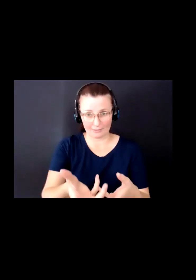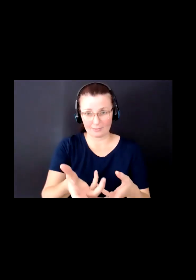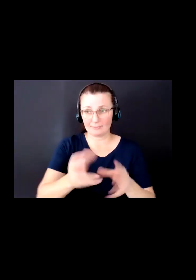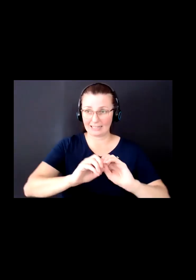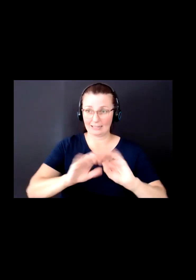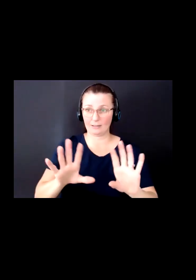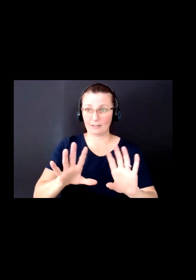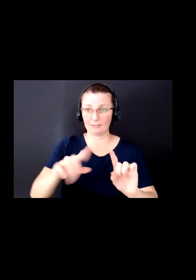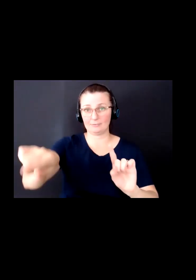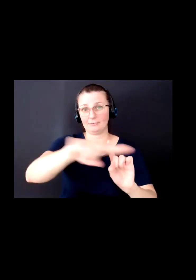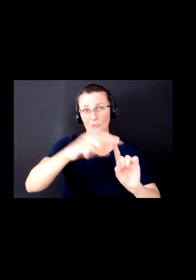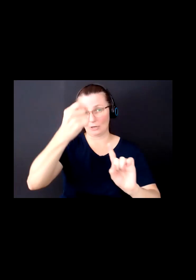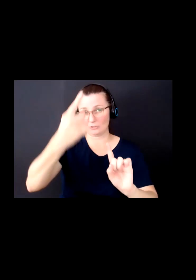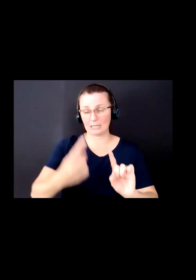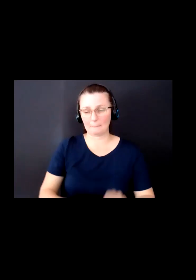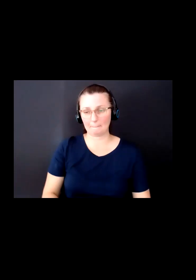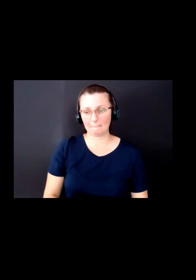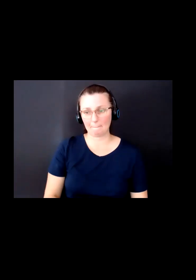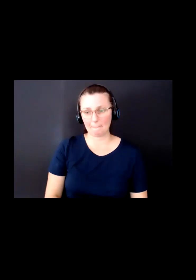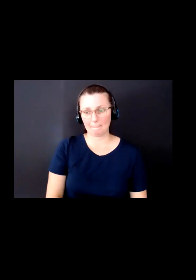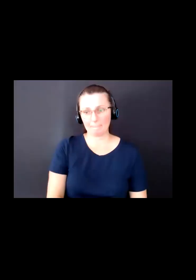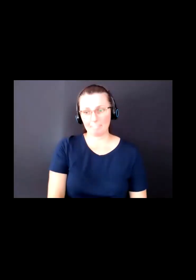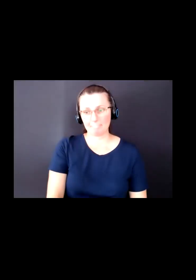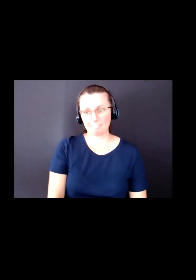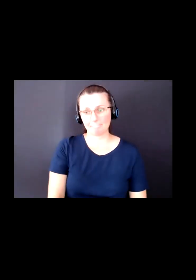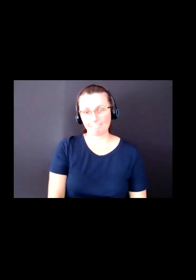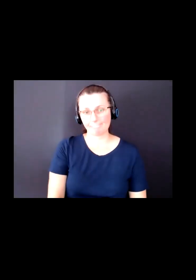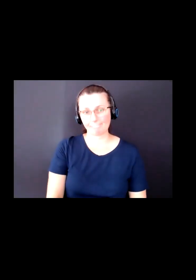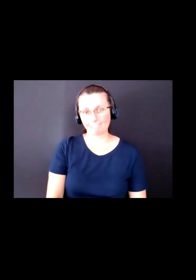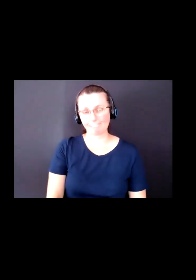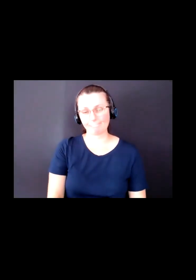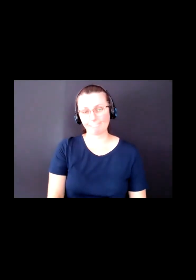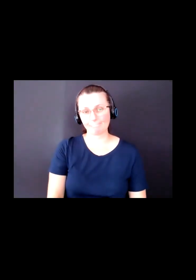Okay, and so next we are going to discuss effective